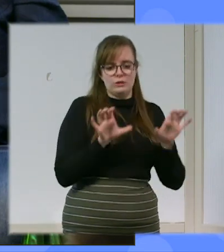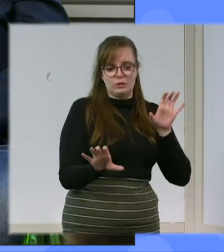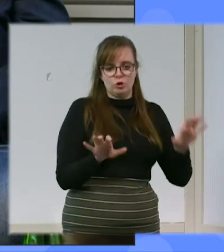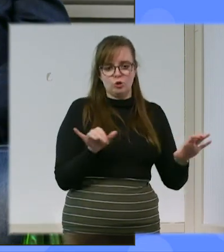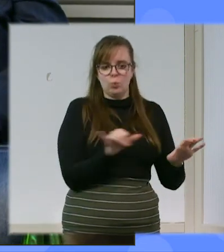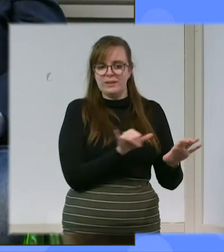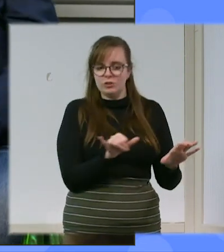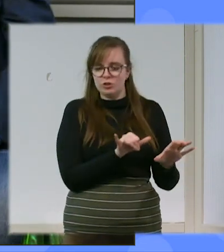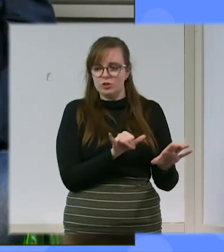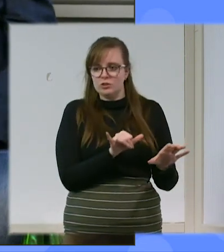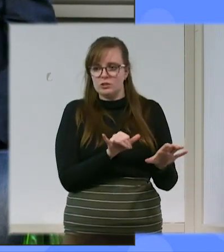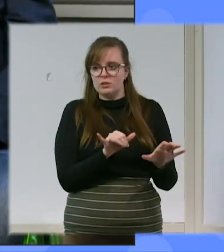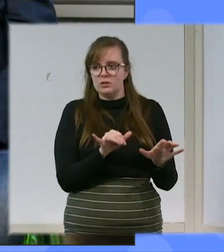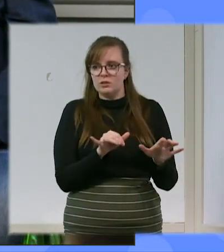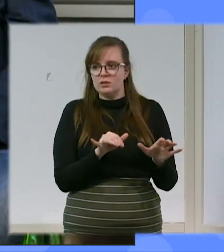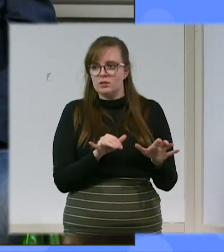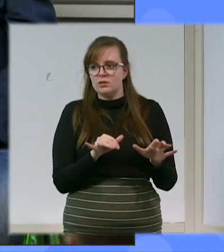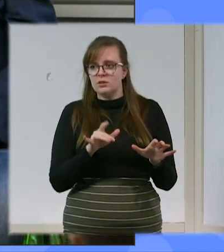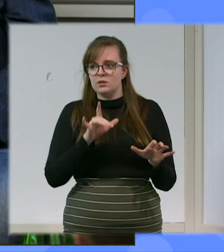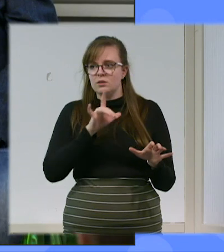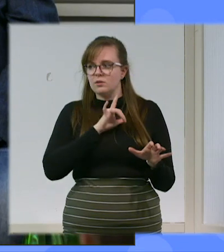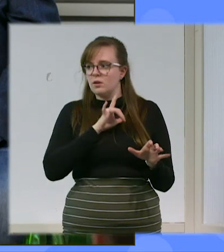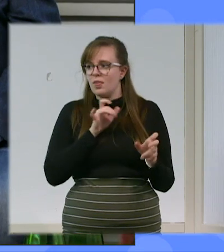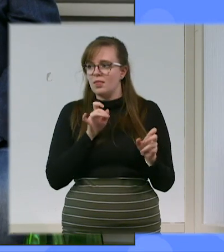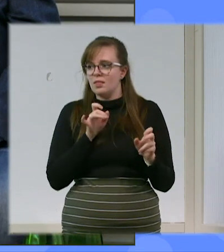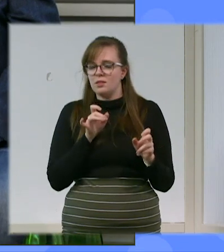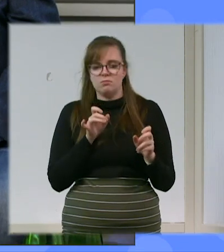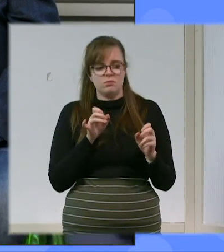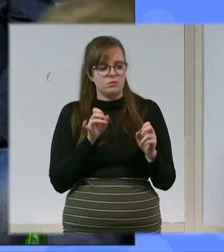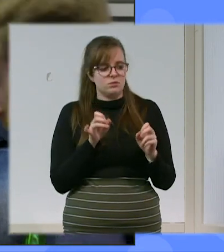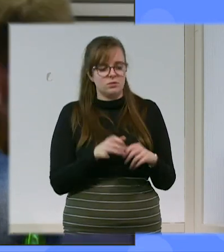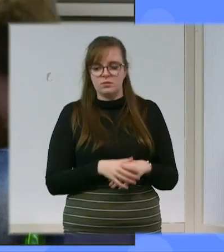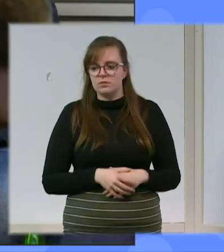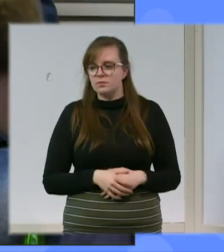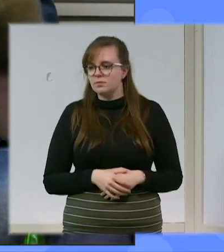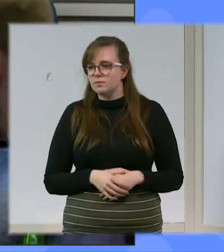know because if it's this country can I just check is the question on the front